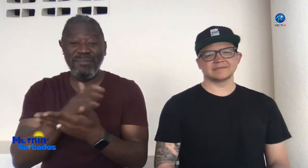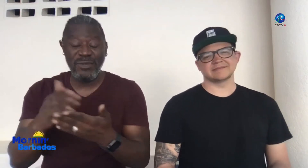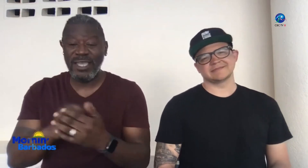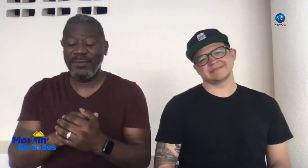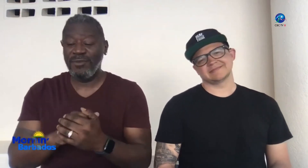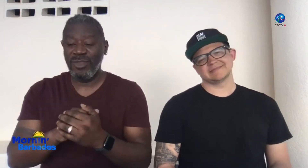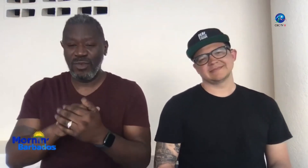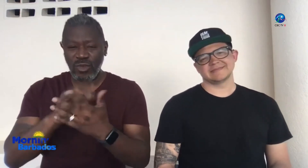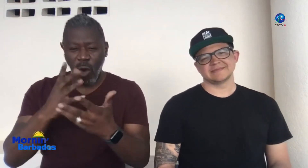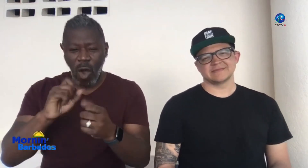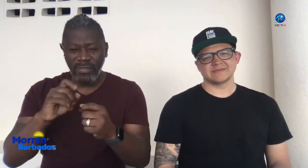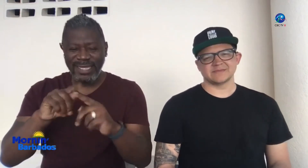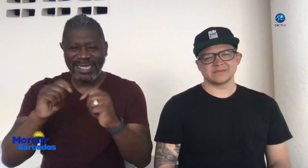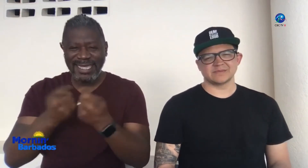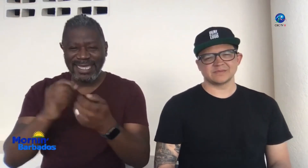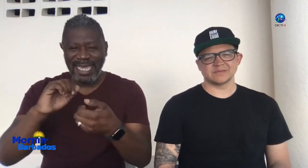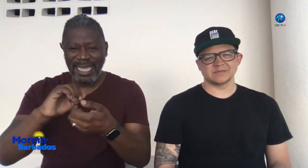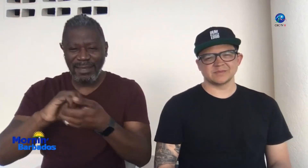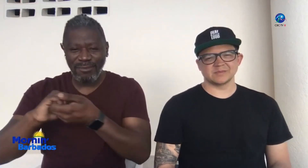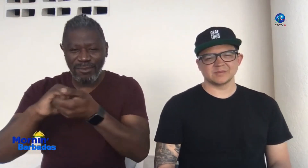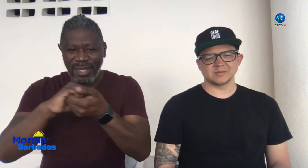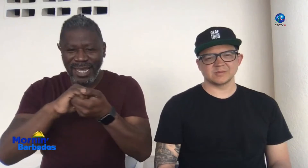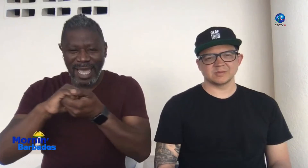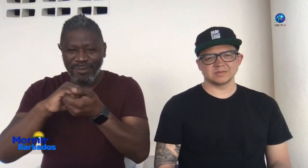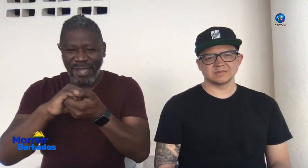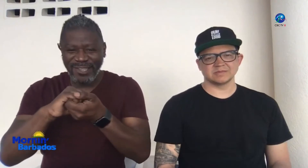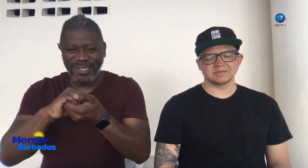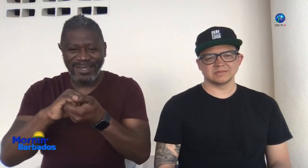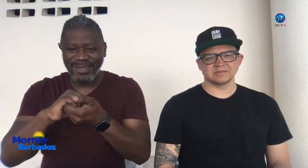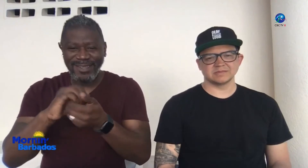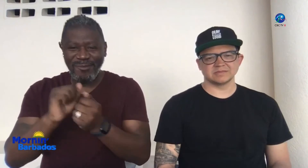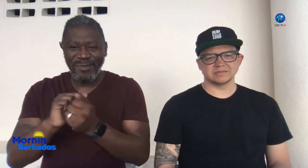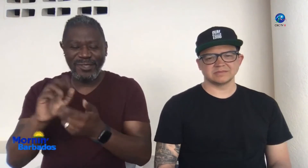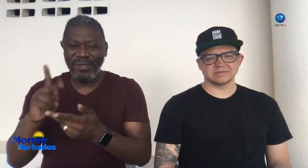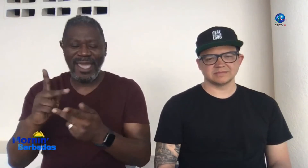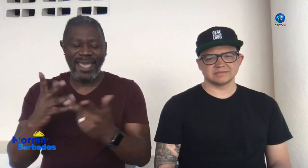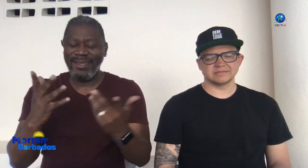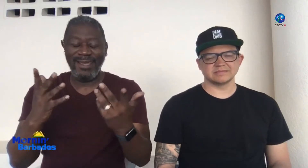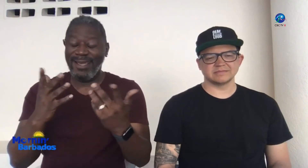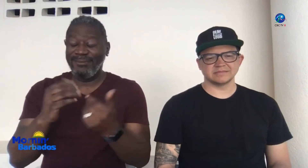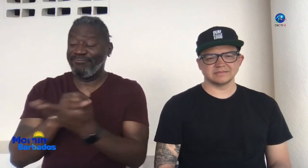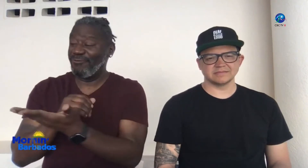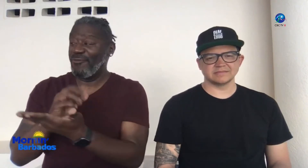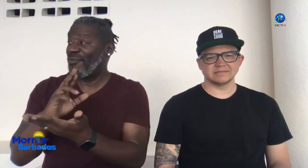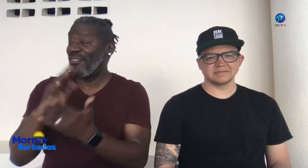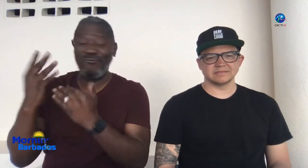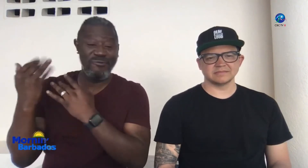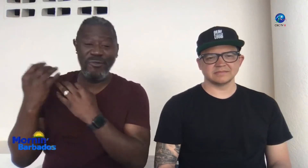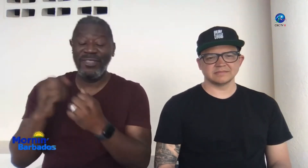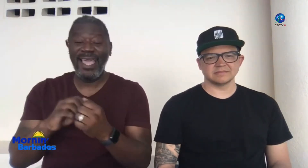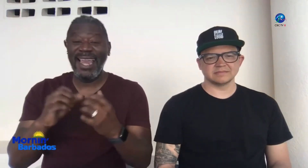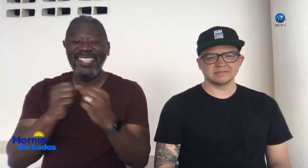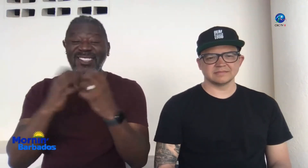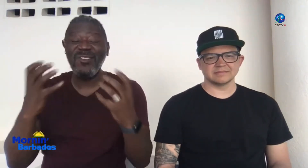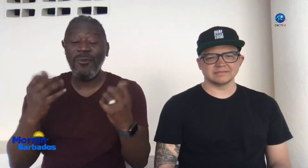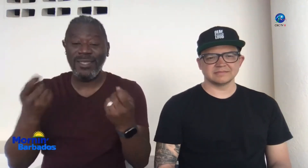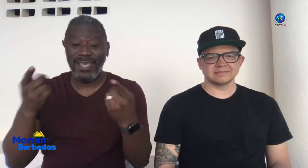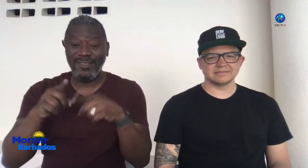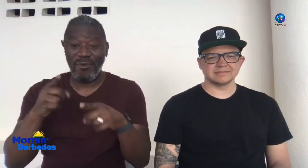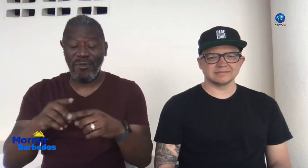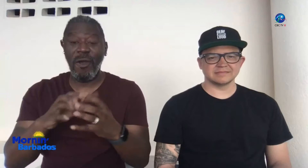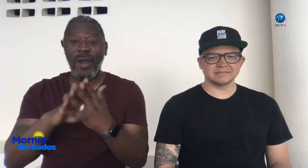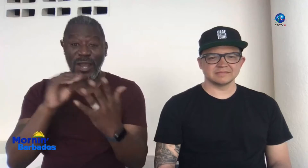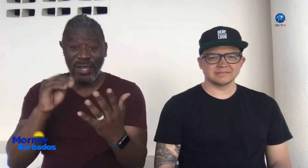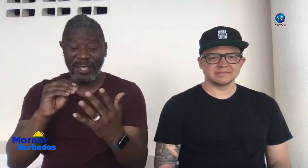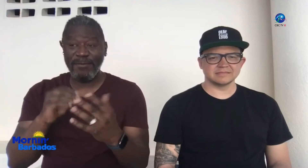the music so all this is a team collaboration with uk uh with so many things going on we're learning